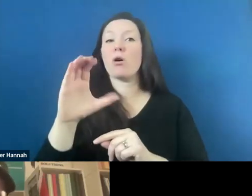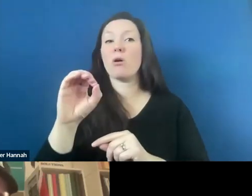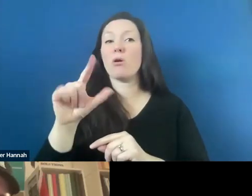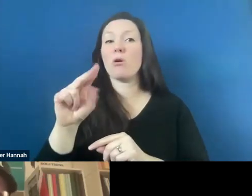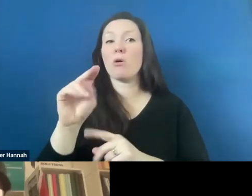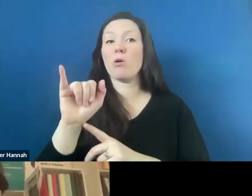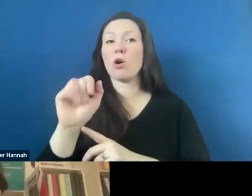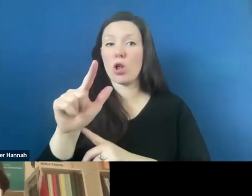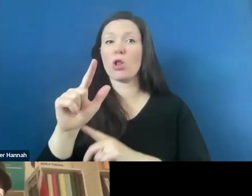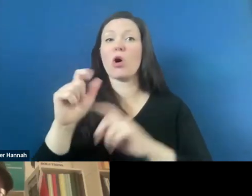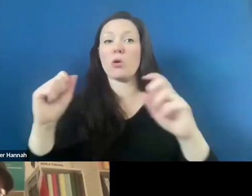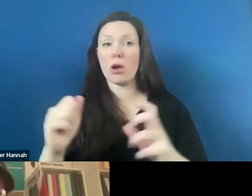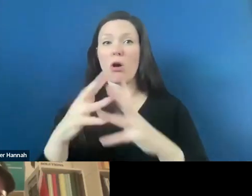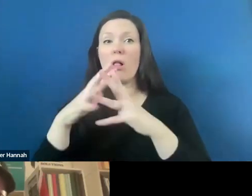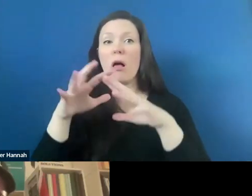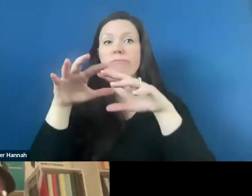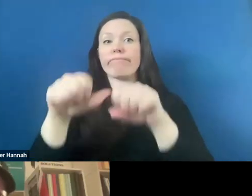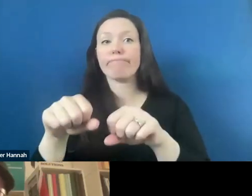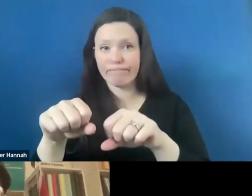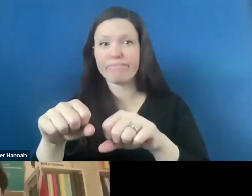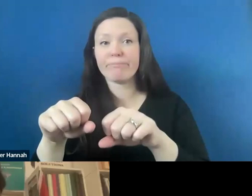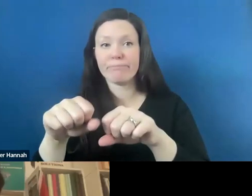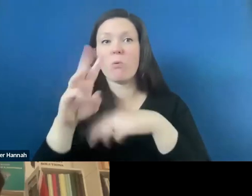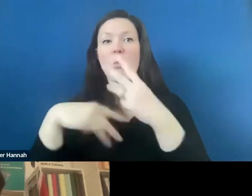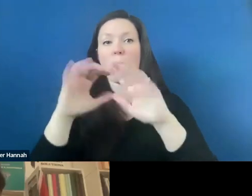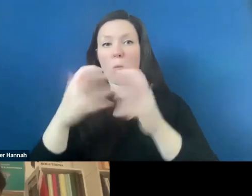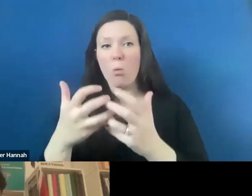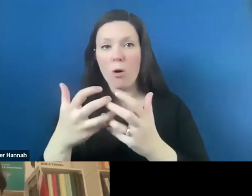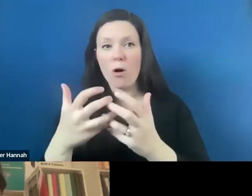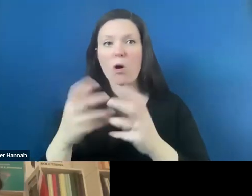And here we must assess the deliberate undoing of the natural world